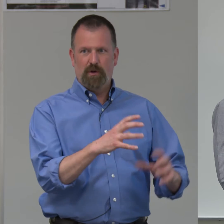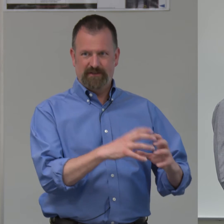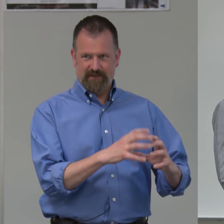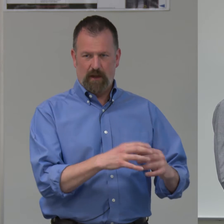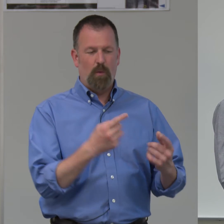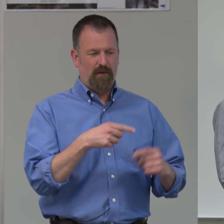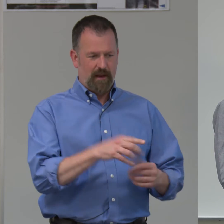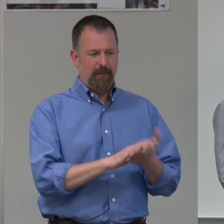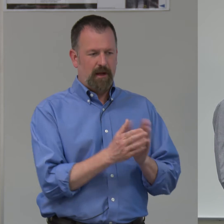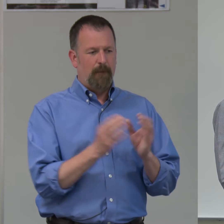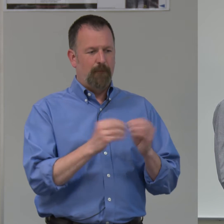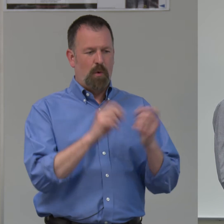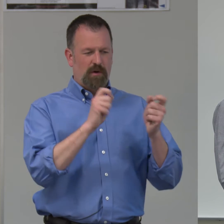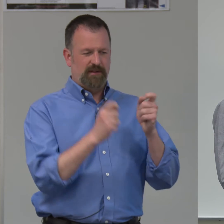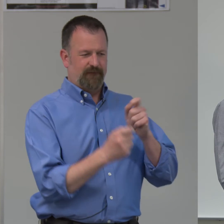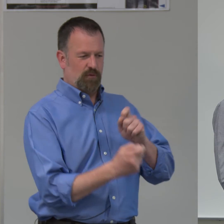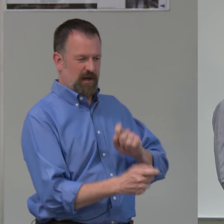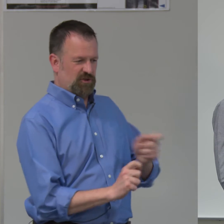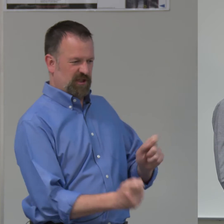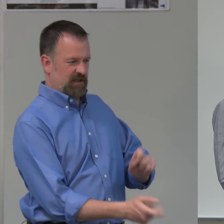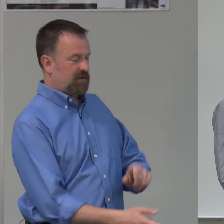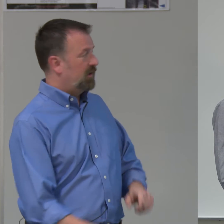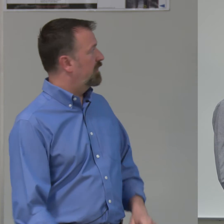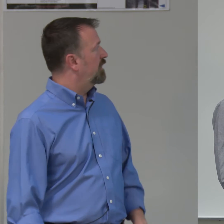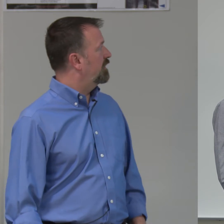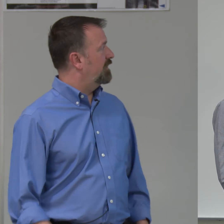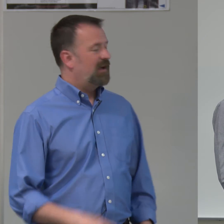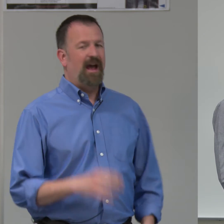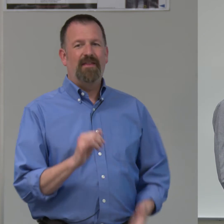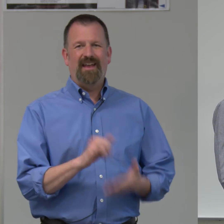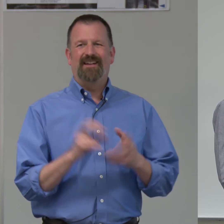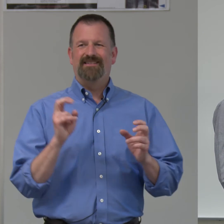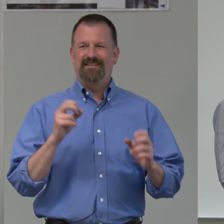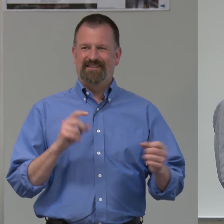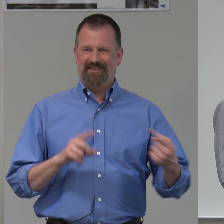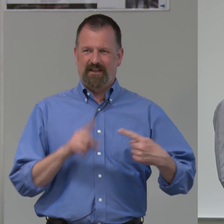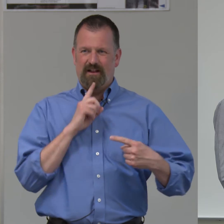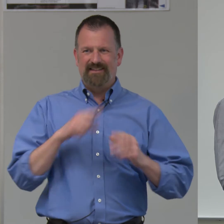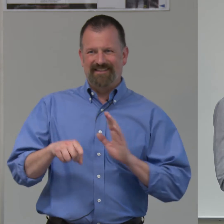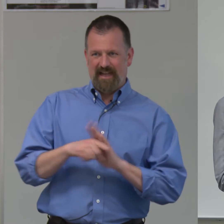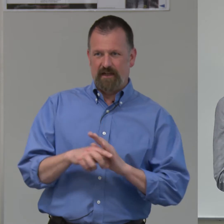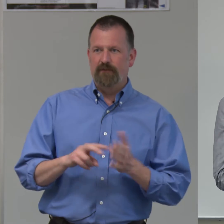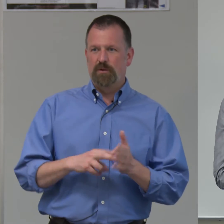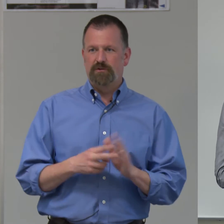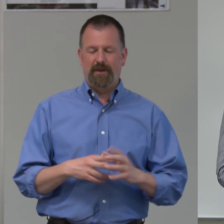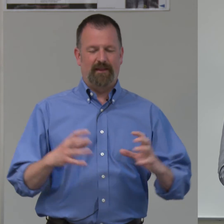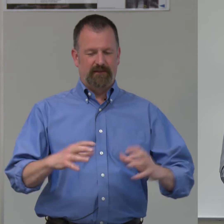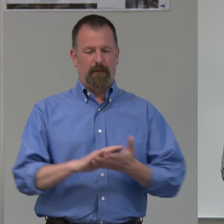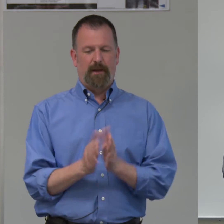become more differentiated, and it actually is a negative signal, so it turns the cell off,